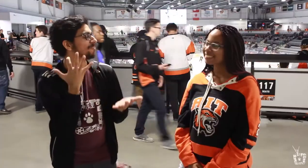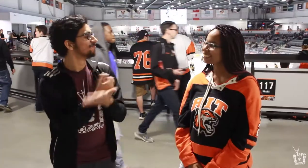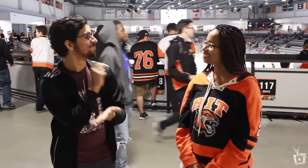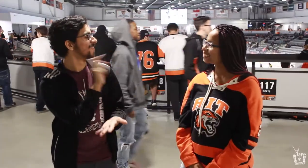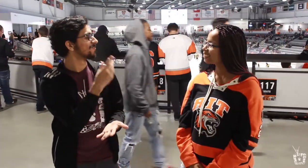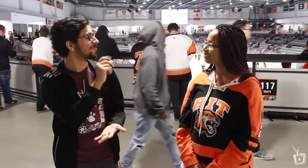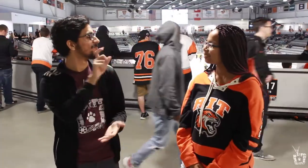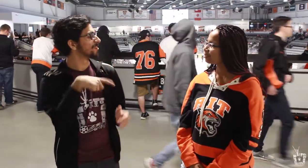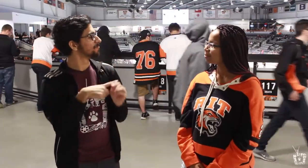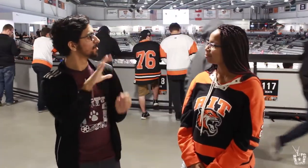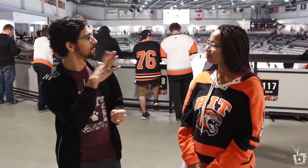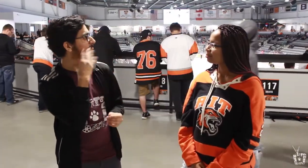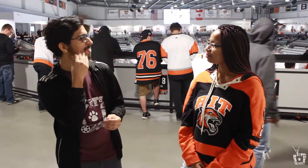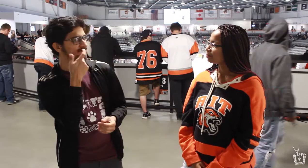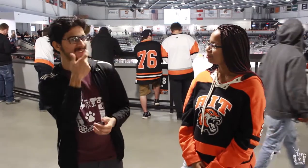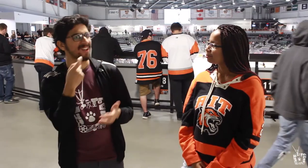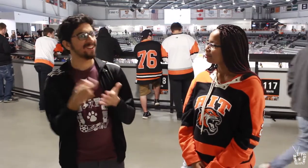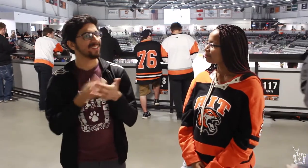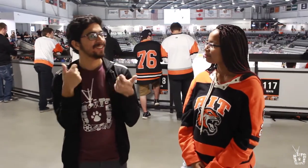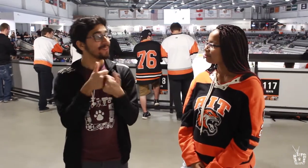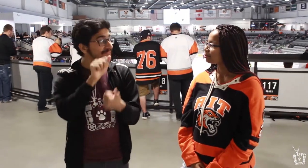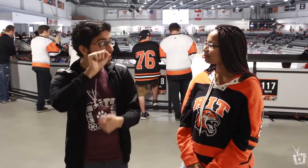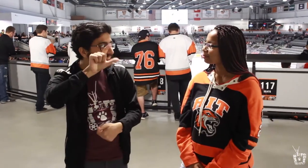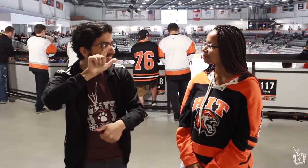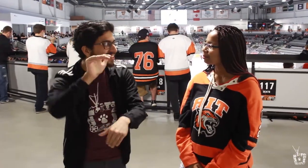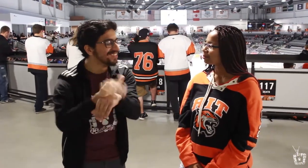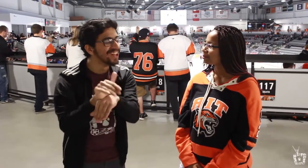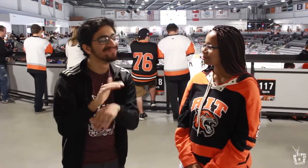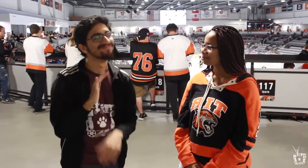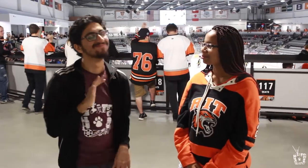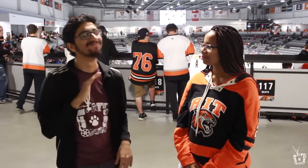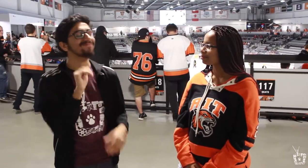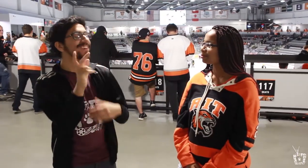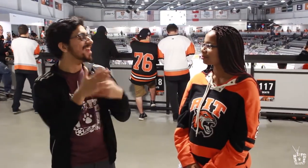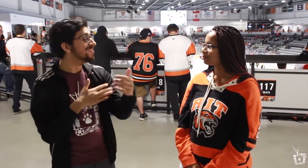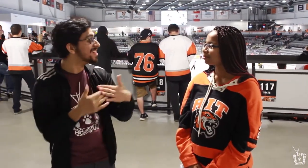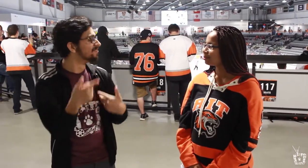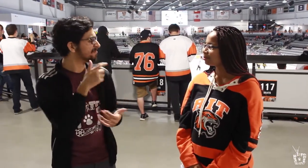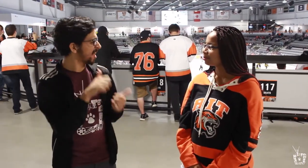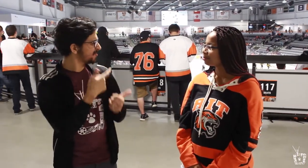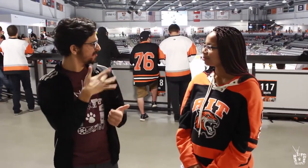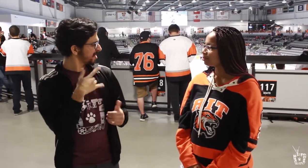I want to grab an opportunity to ask you a question about your experience – watching the game and ASL Night. OK. Whatever.